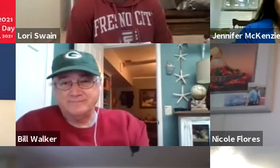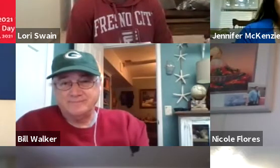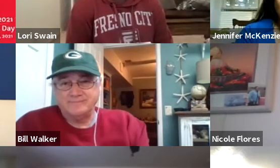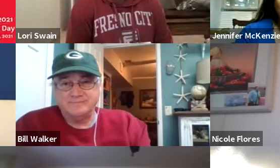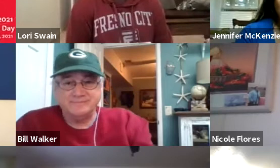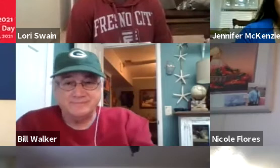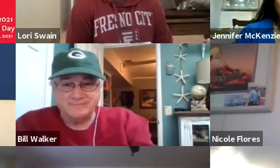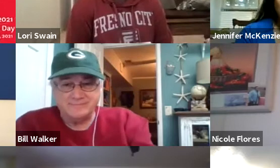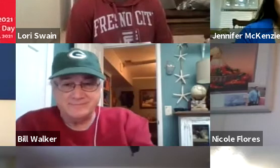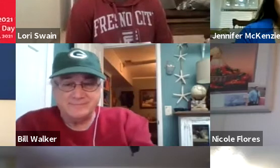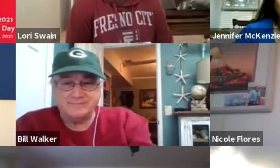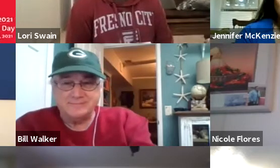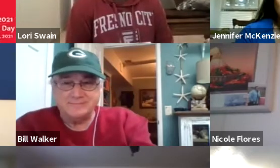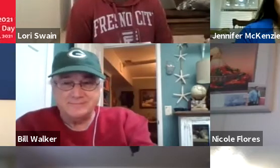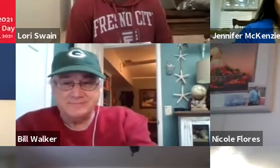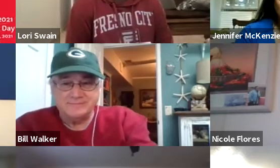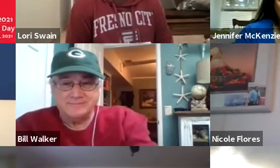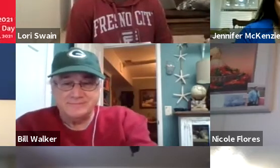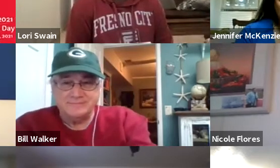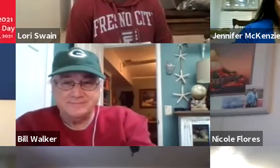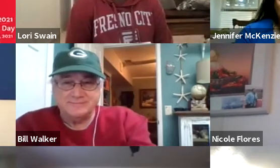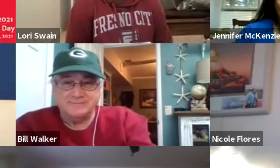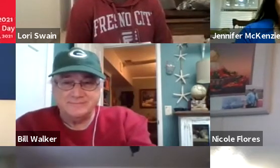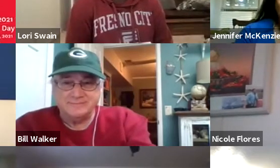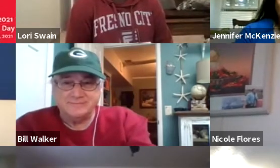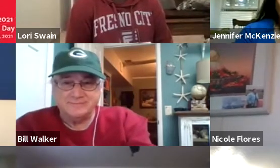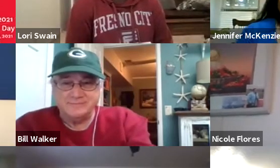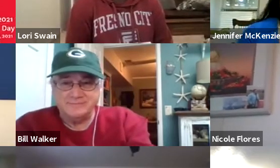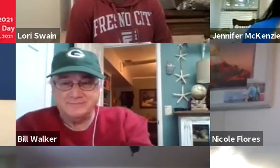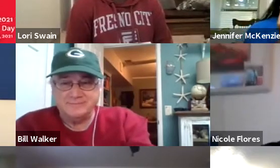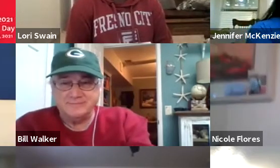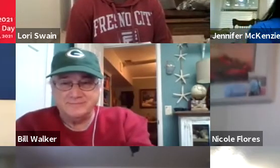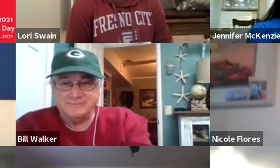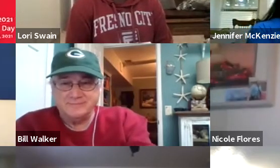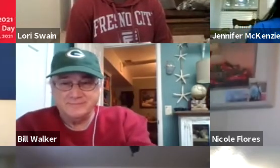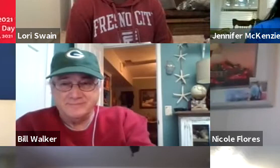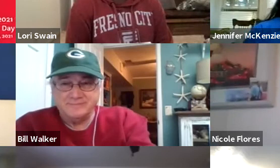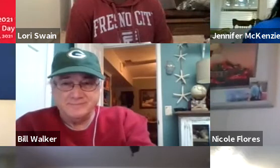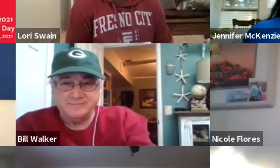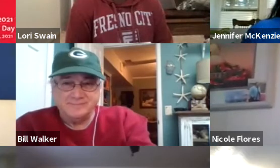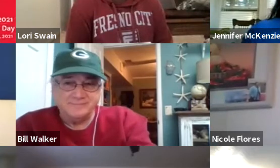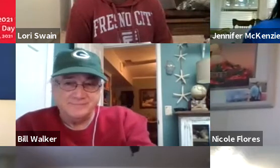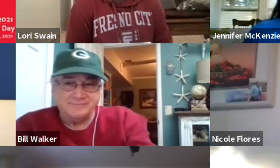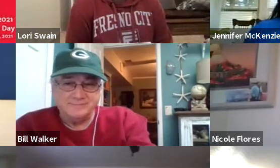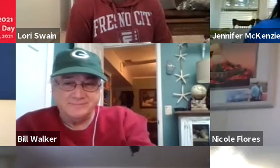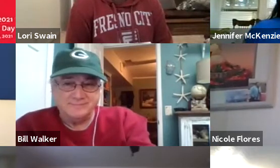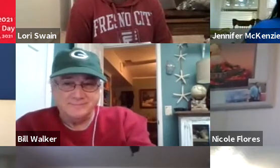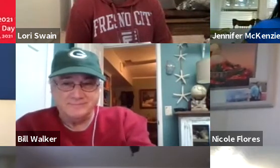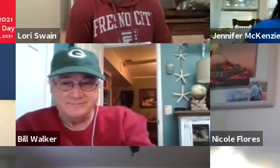trying to do something very similar in this kind of improvement case management students or any kind of a thing. So if you have